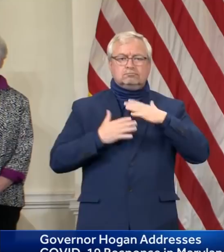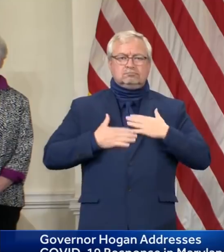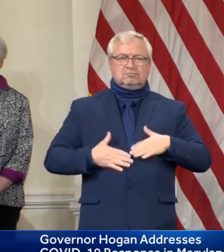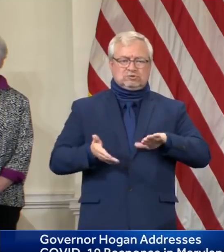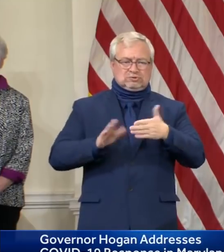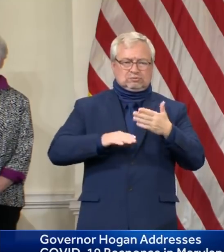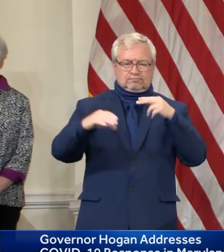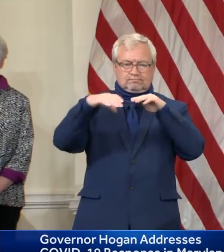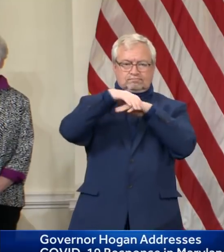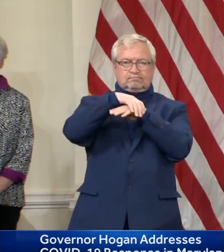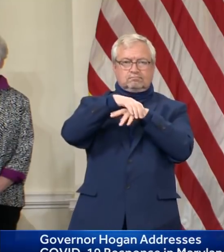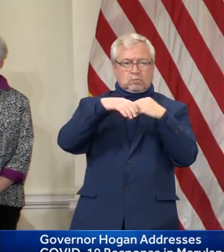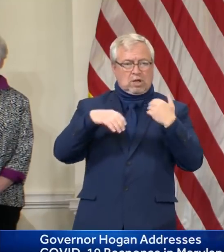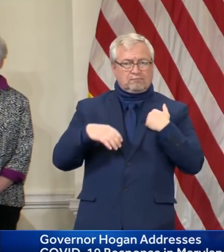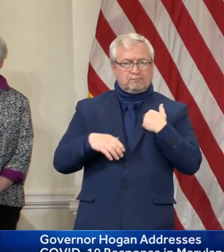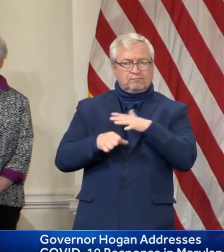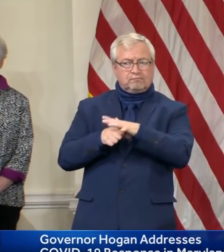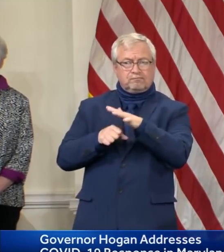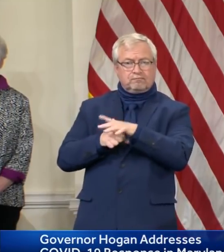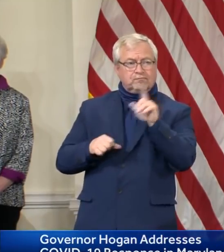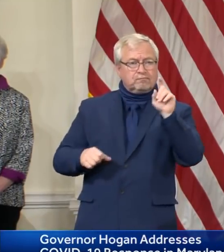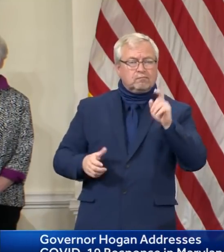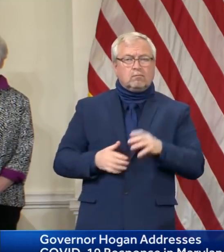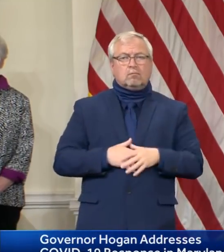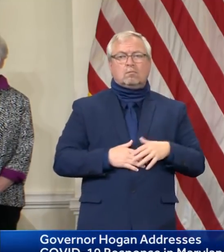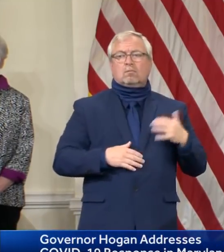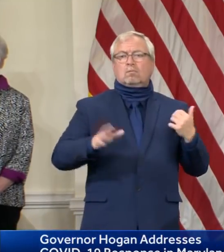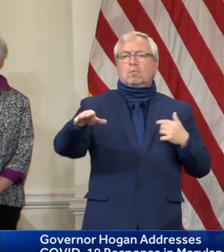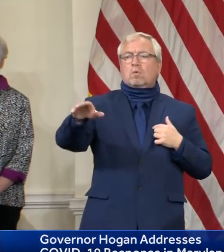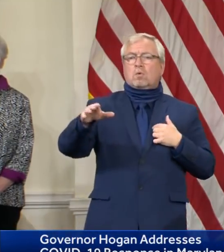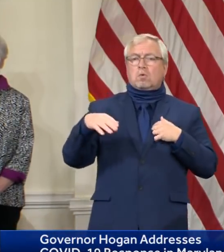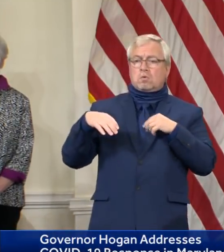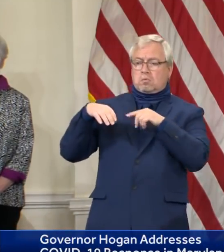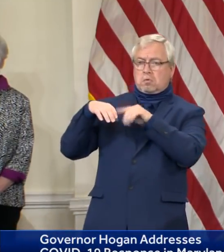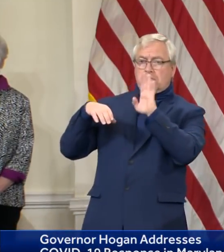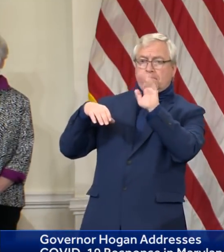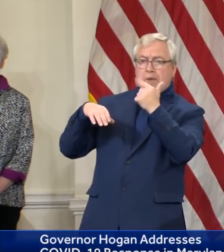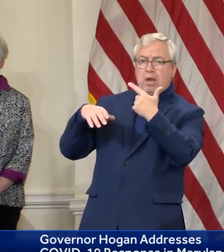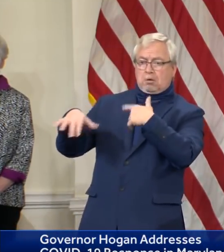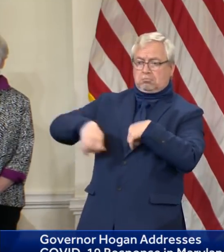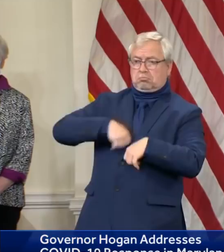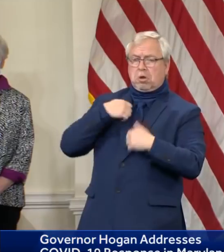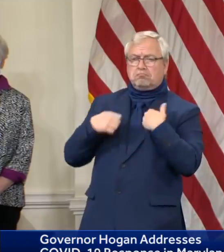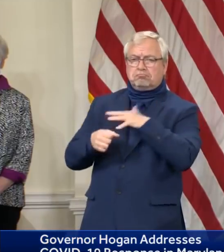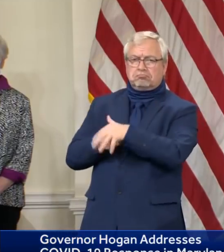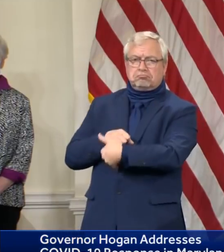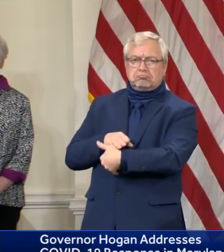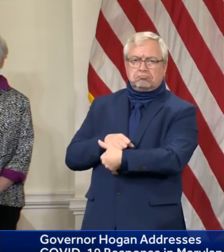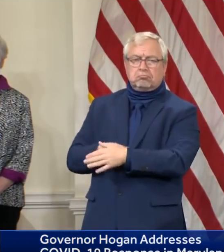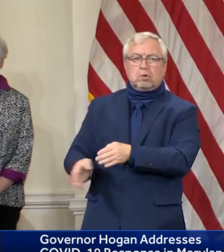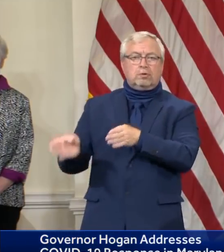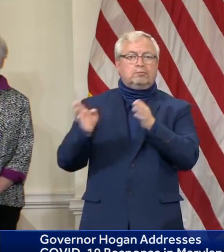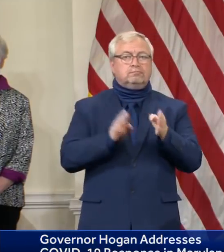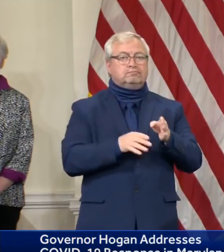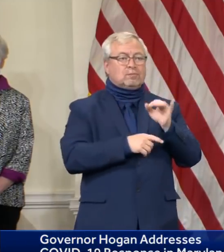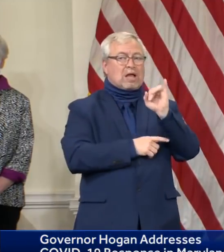I DO NOT KNOW HOW LONG THE ICE RANK WILL BE NEEDED. HOPEFULLY, NOT FOR VERY LONG.